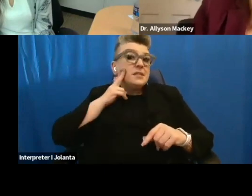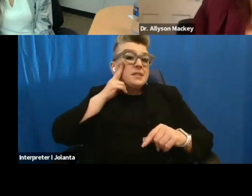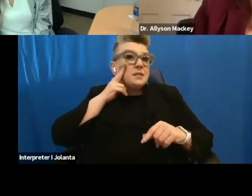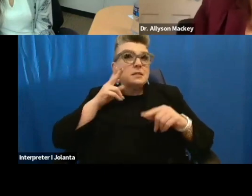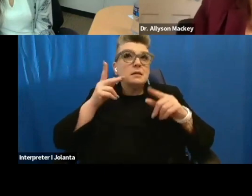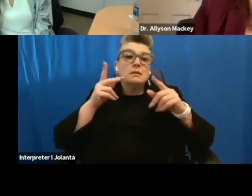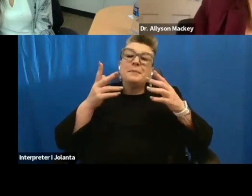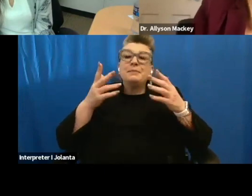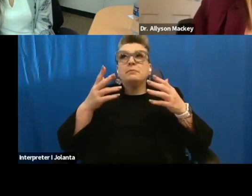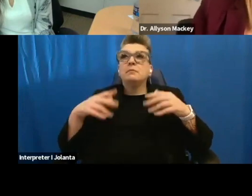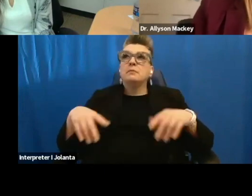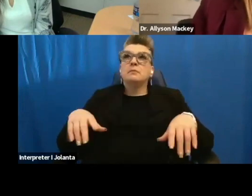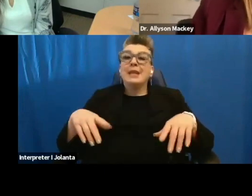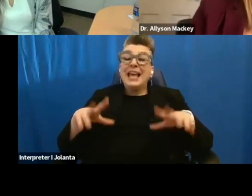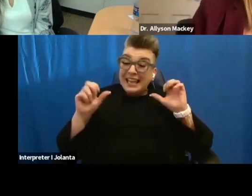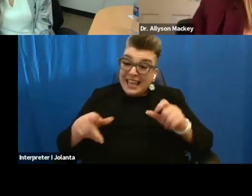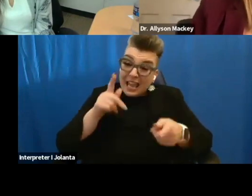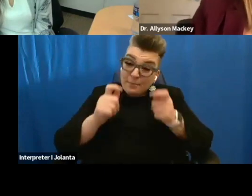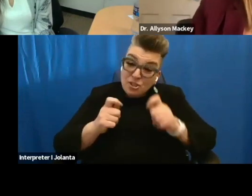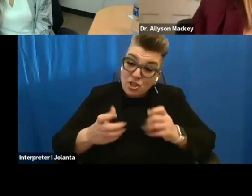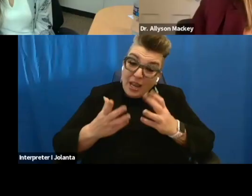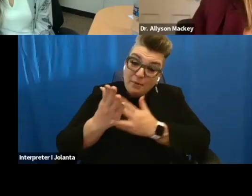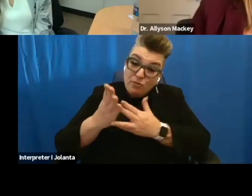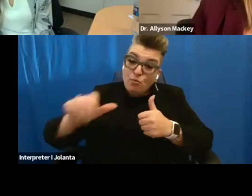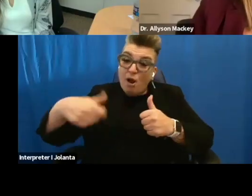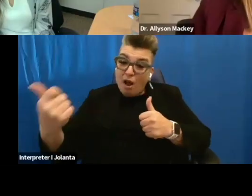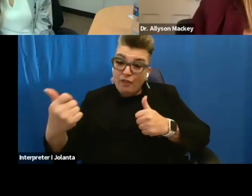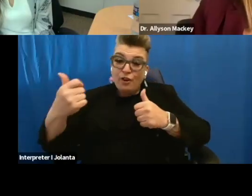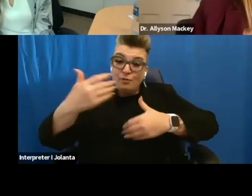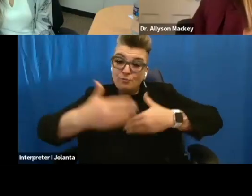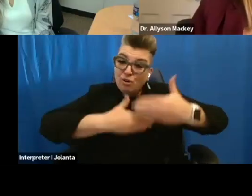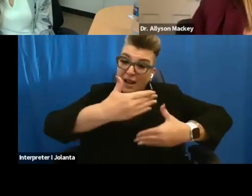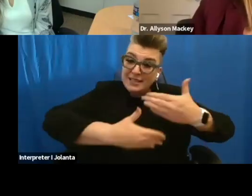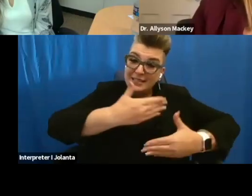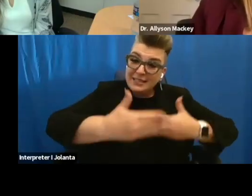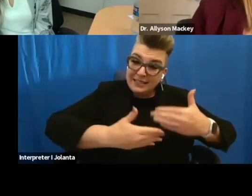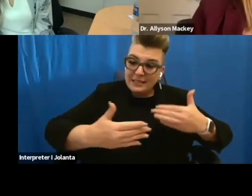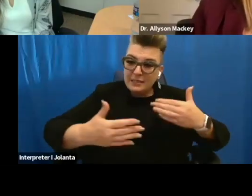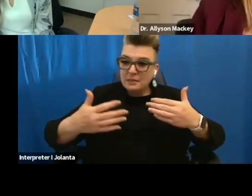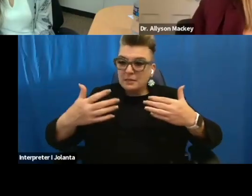there might be other processes that we didn't evolve uh to experience that are causing things